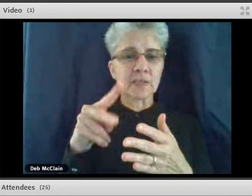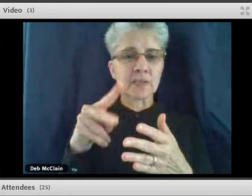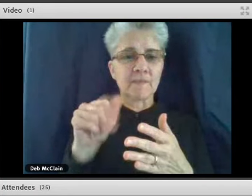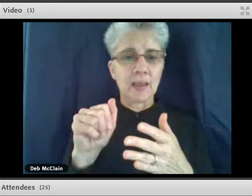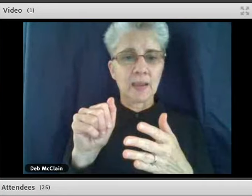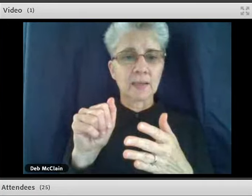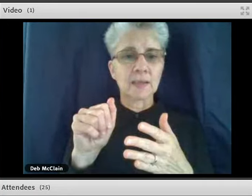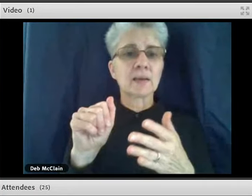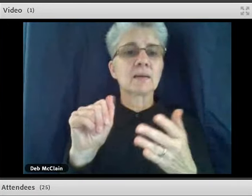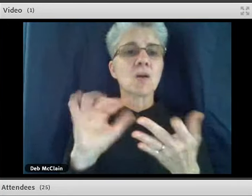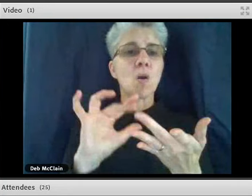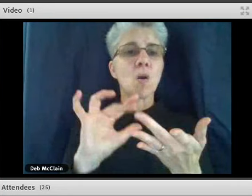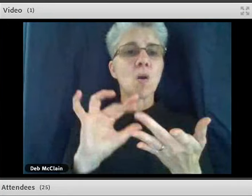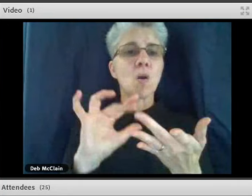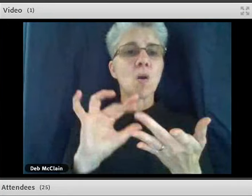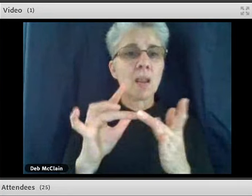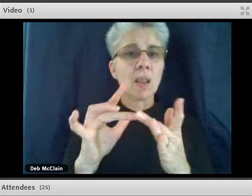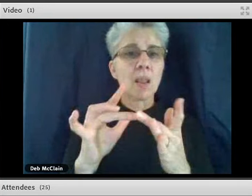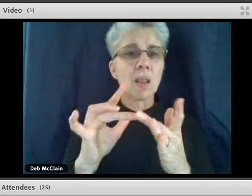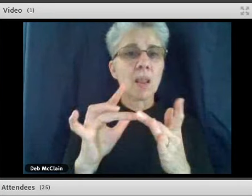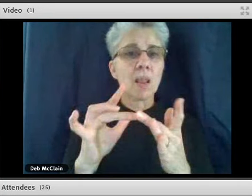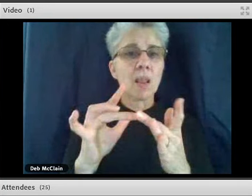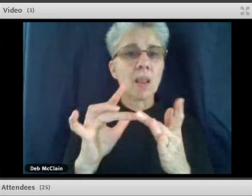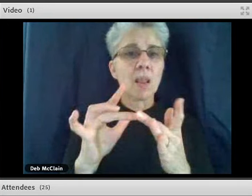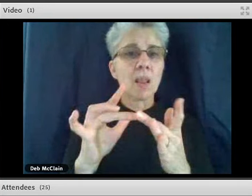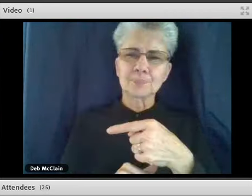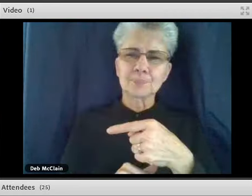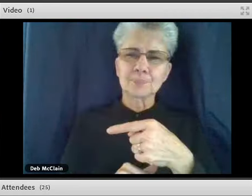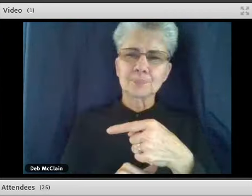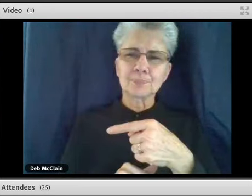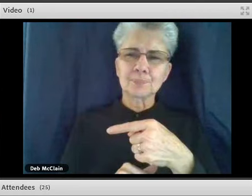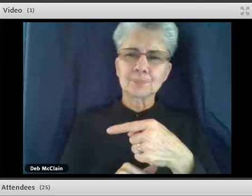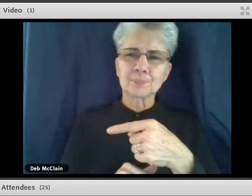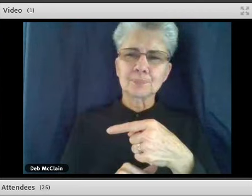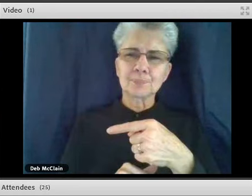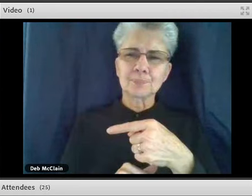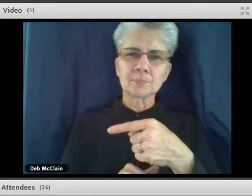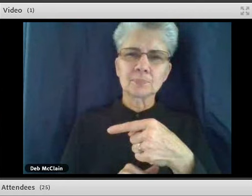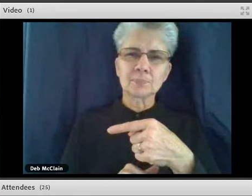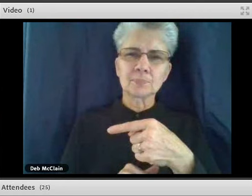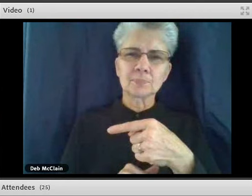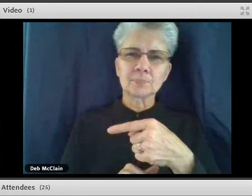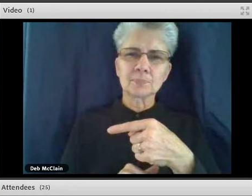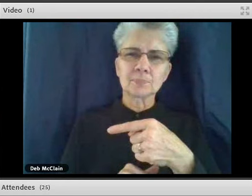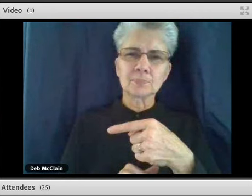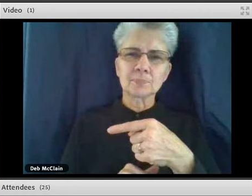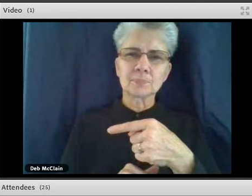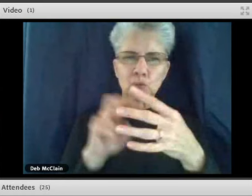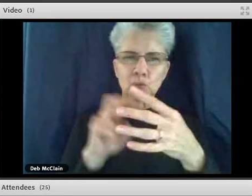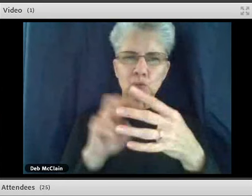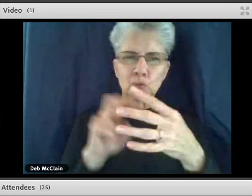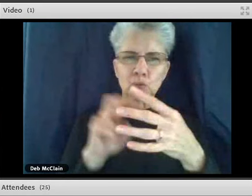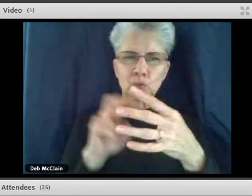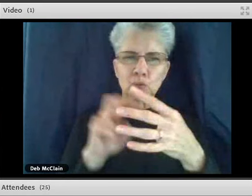Of course, the University of Pennsylvania online books page. So, again, here's just kind of a quick, really, really quick tour of that.